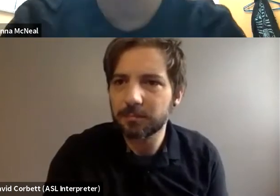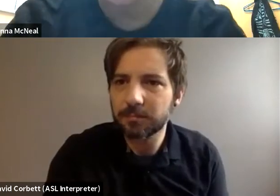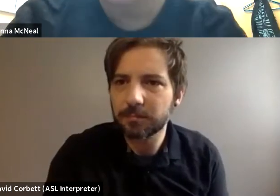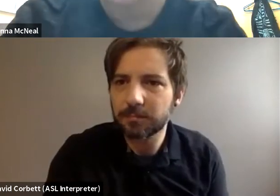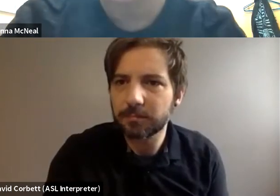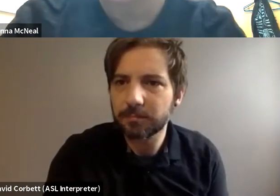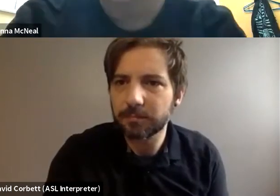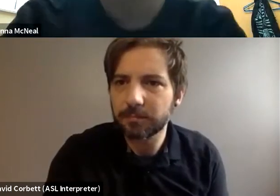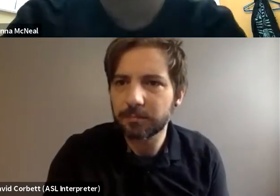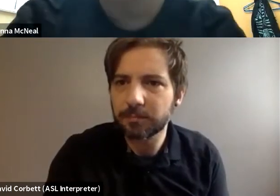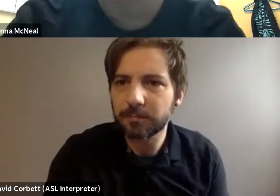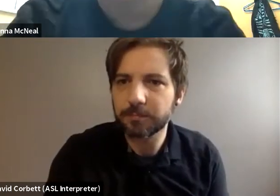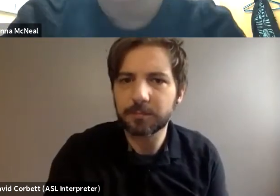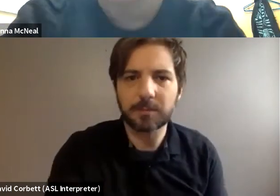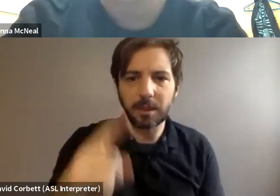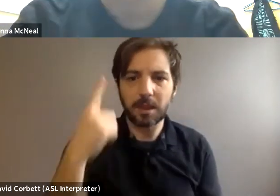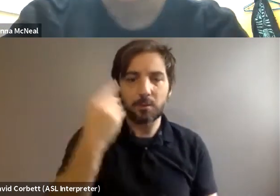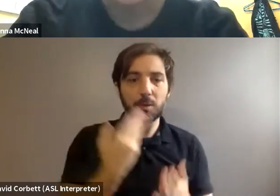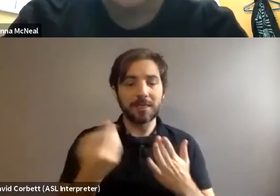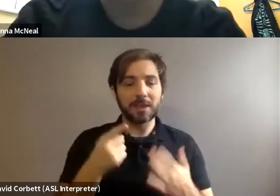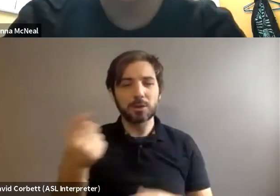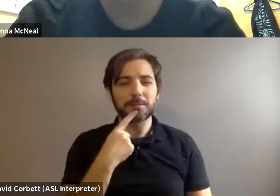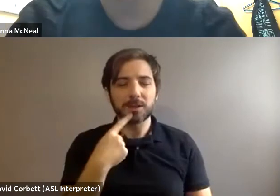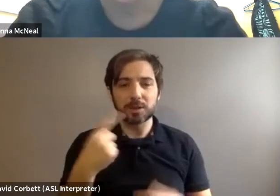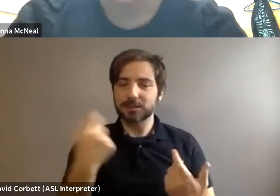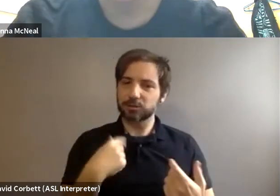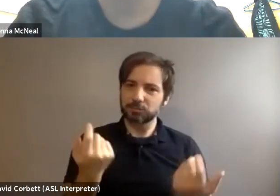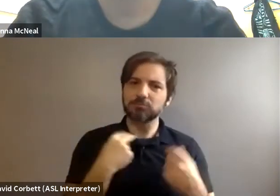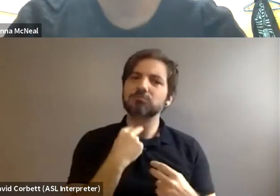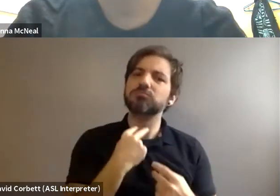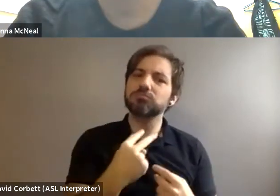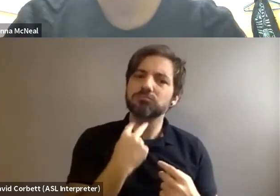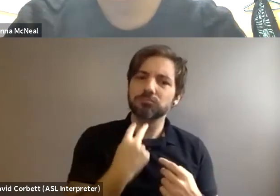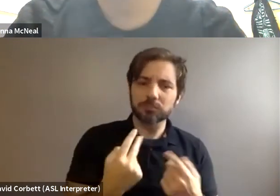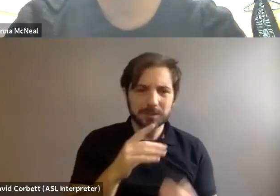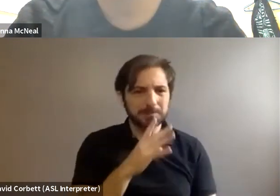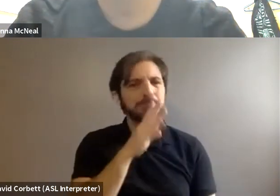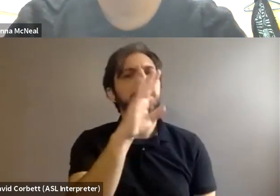just kind of mentioned this is be vocal about it i think um a lot of the times that you